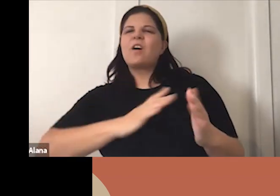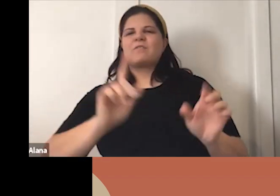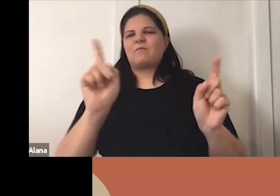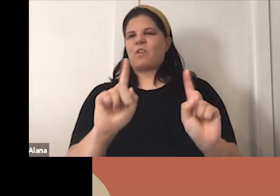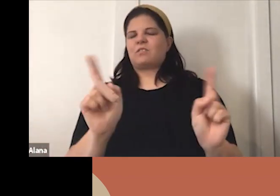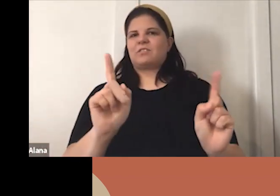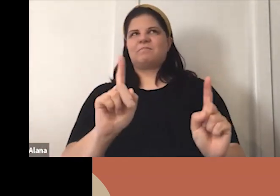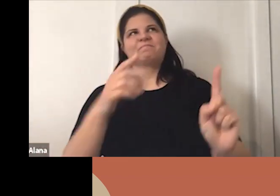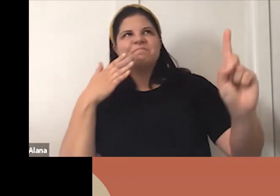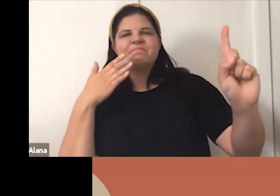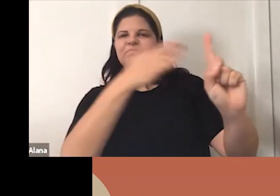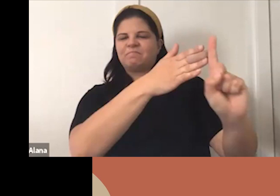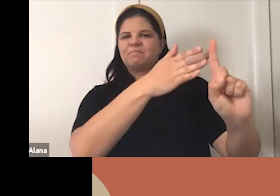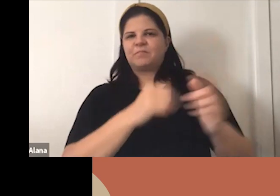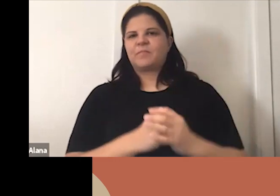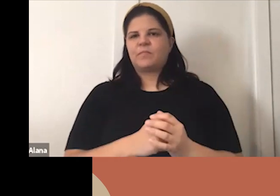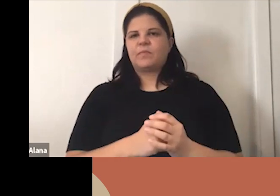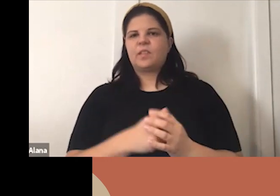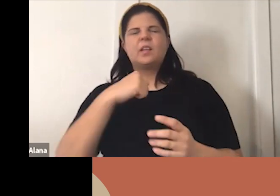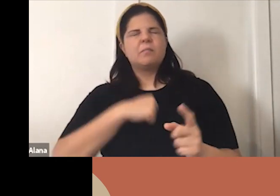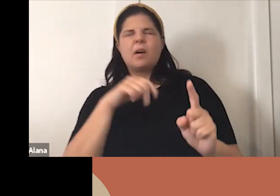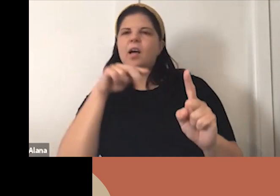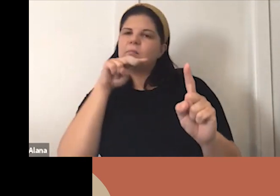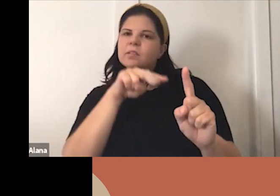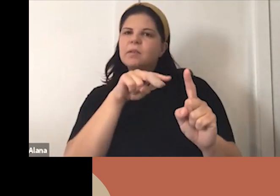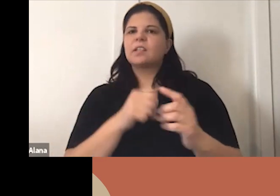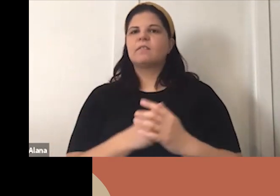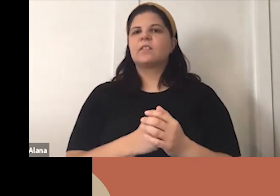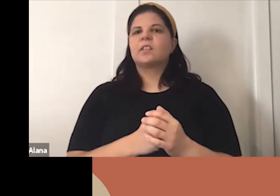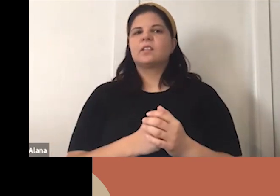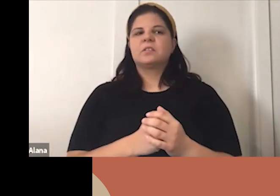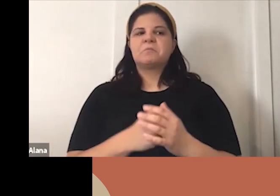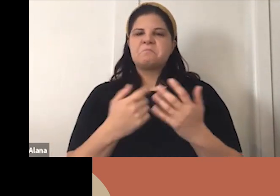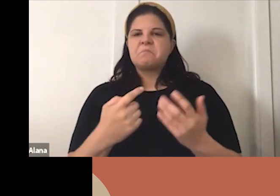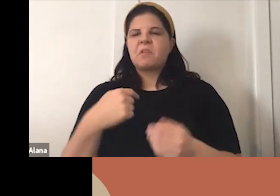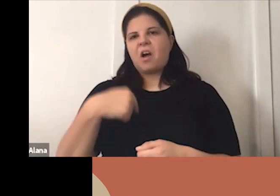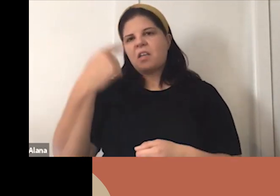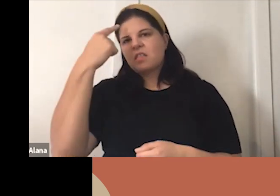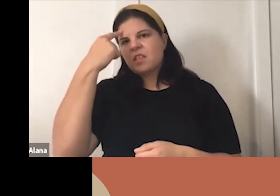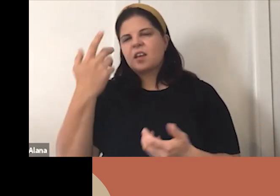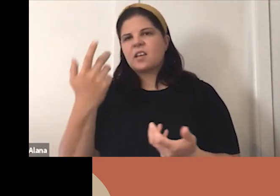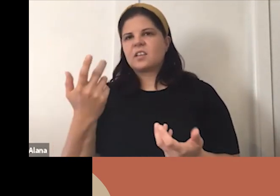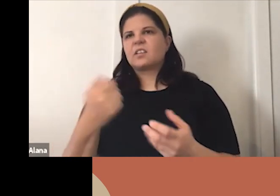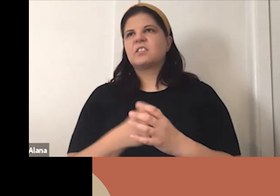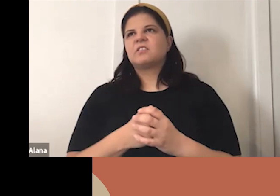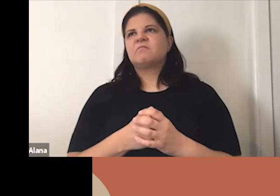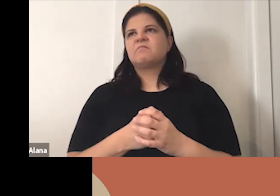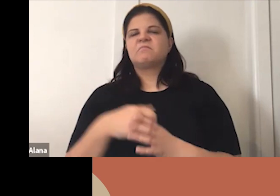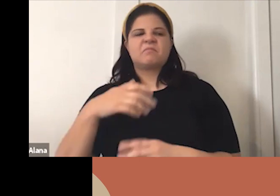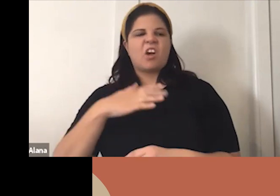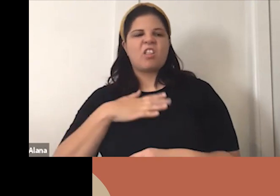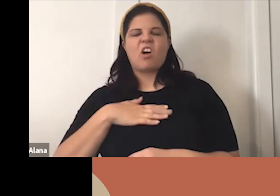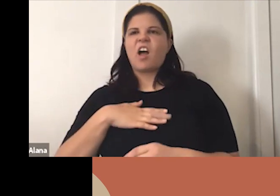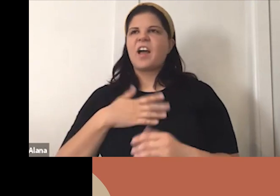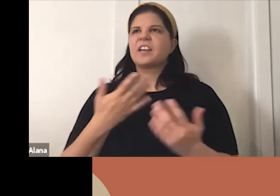And from my perspective, I basically say I would like the arts - I would love the arts